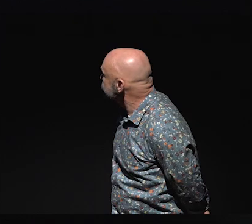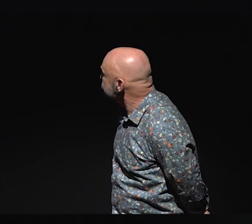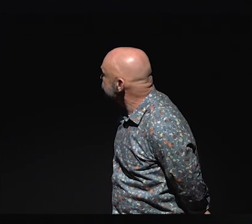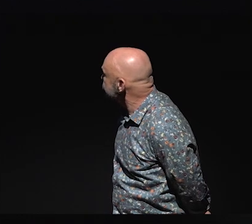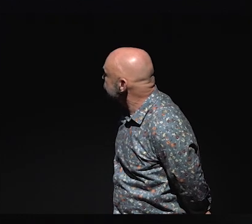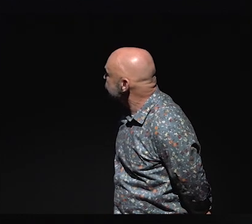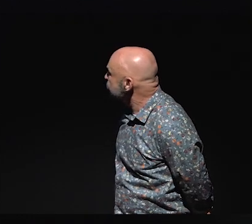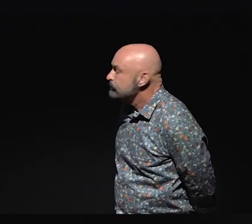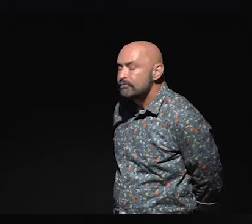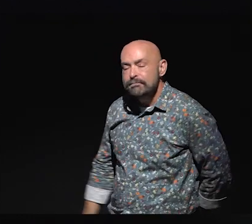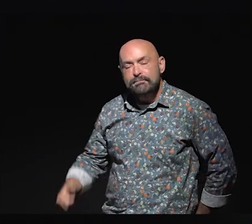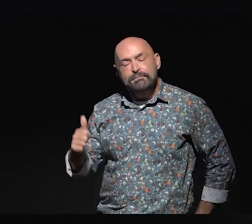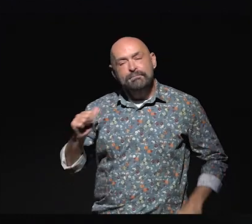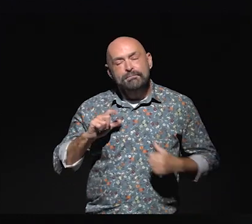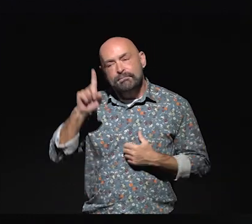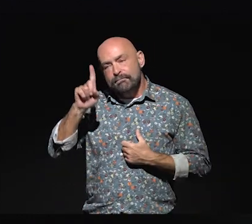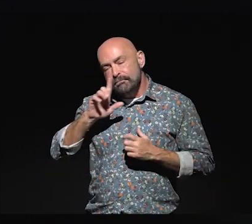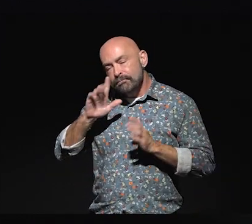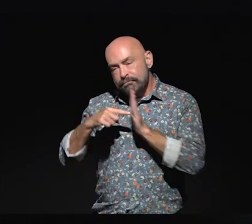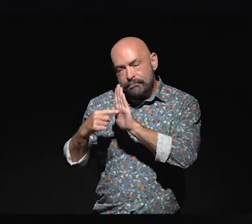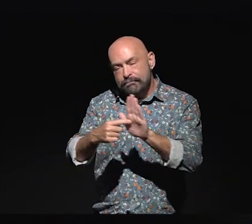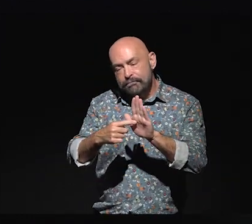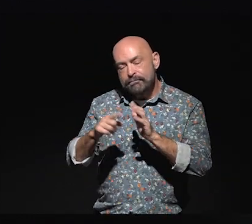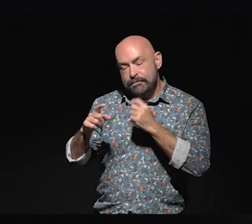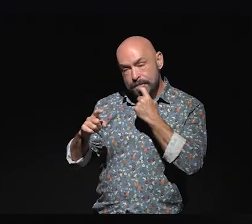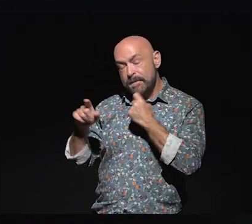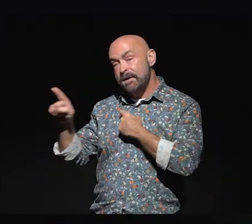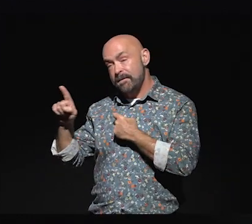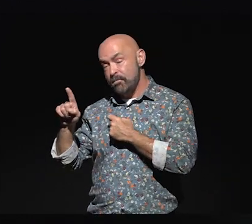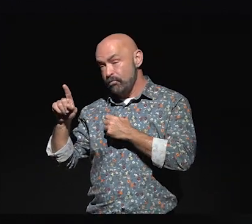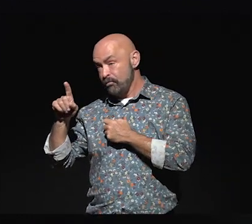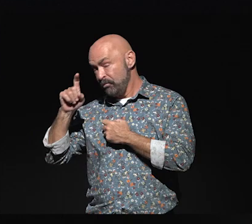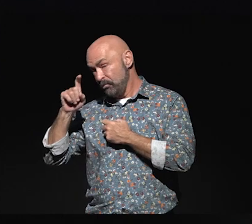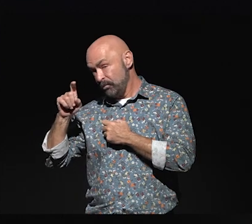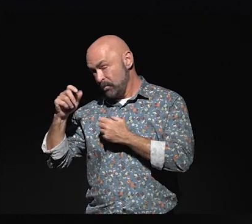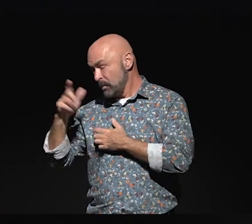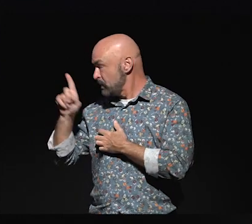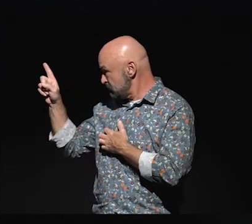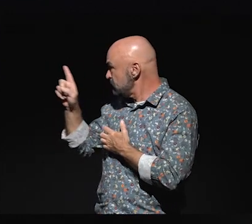The exhibition focuses on the portrait of Madame Moitessier by Jean-Auguste-Dominique Ingres,